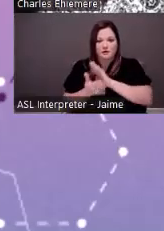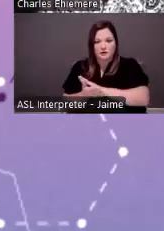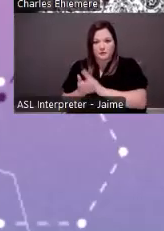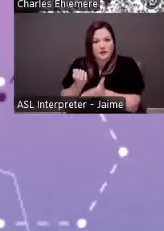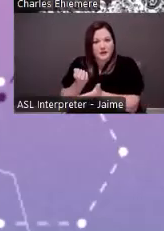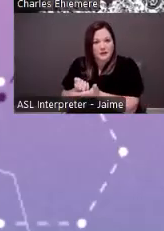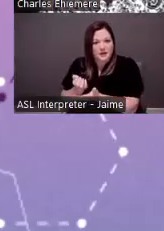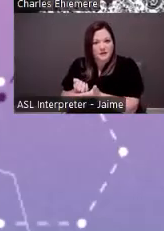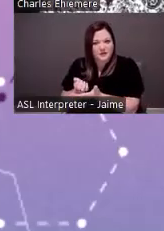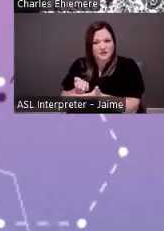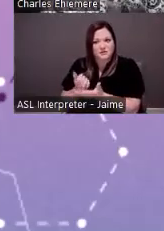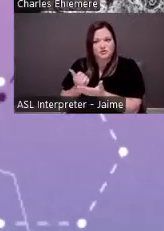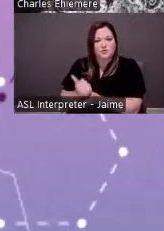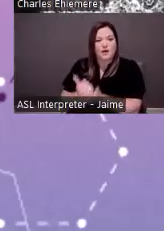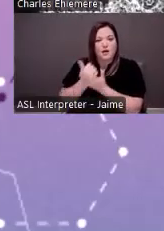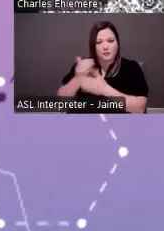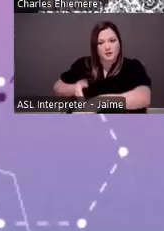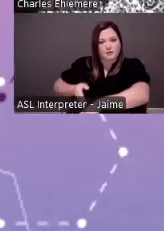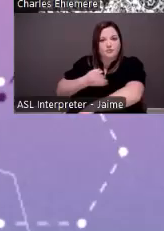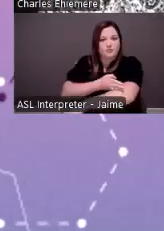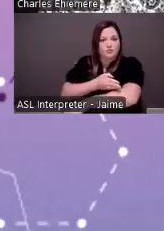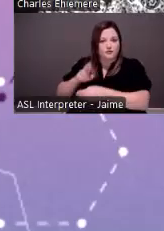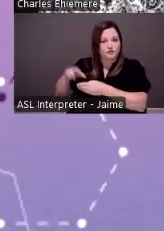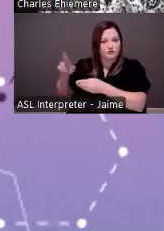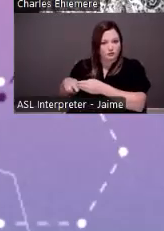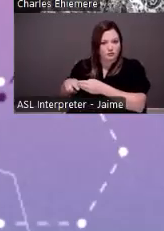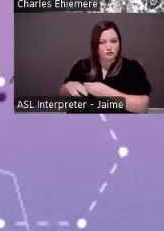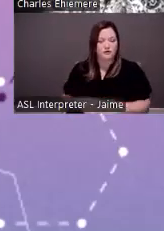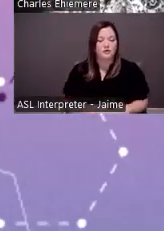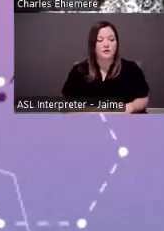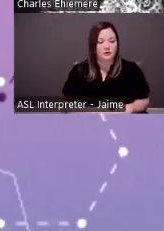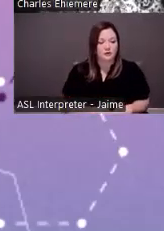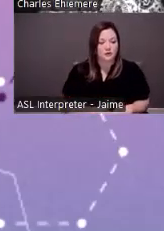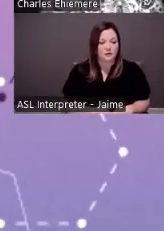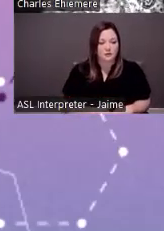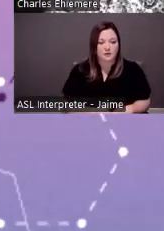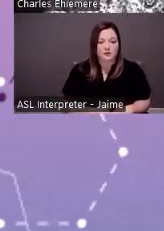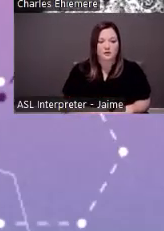So another translation connects the research to real practice,